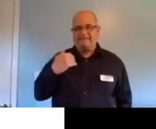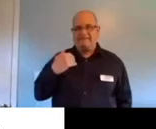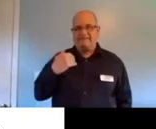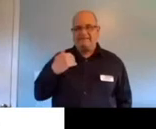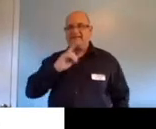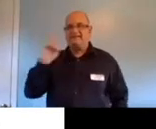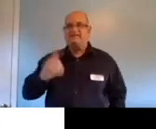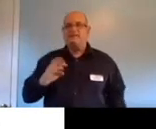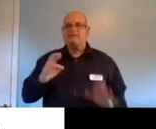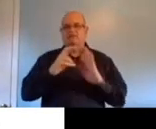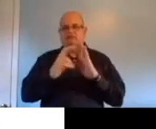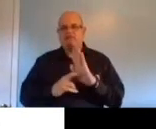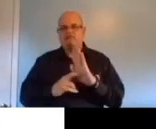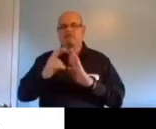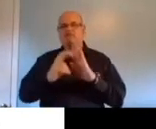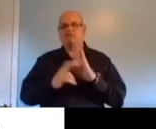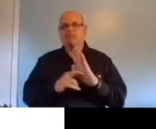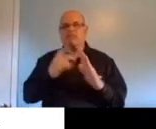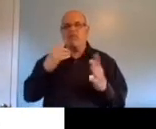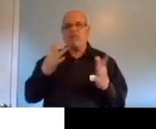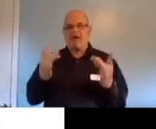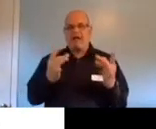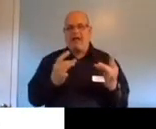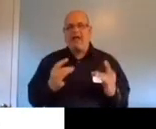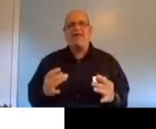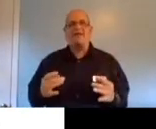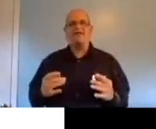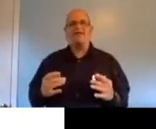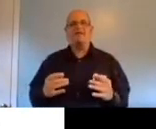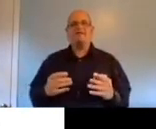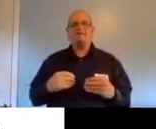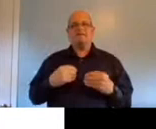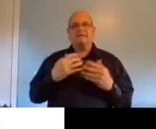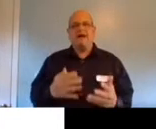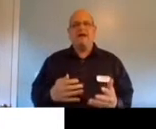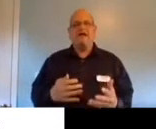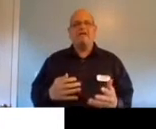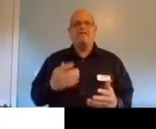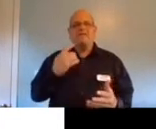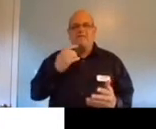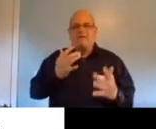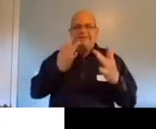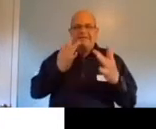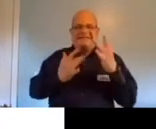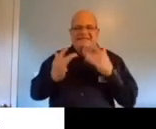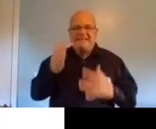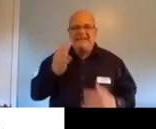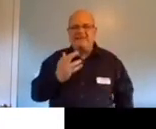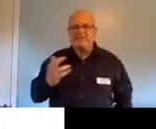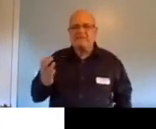the ethical allocation of scarce resources. This came in before COVID‑19.